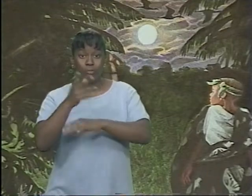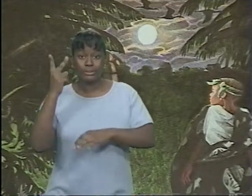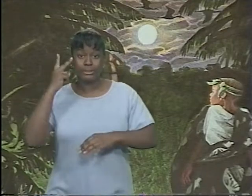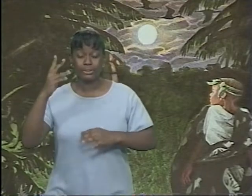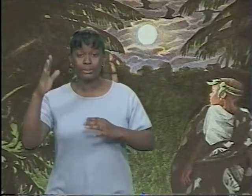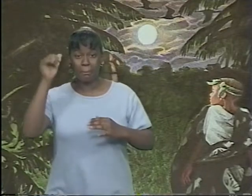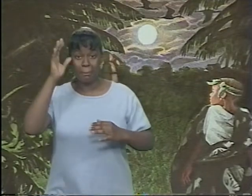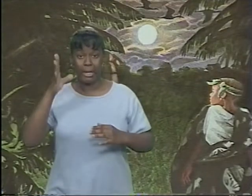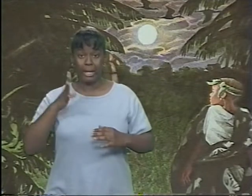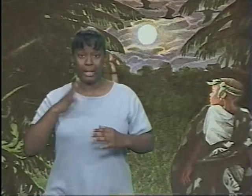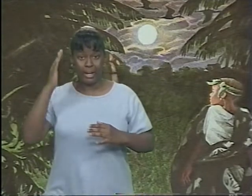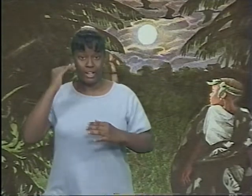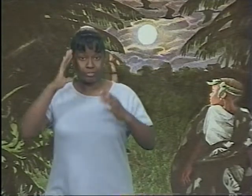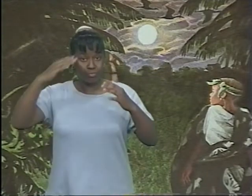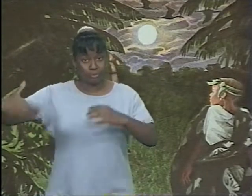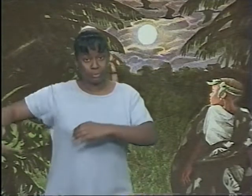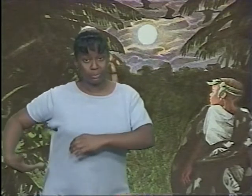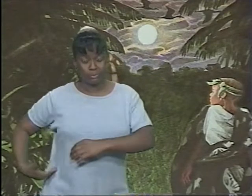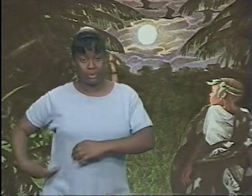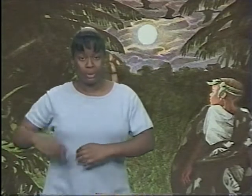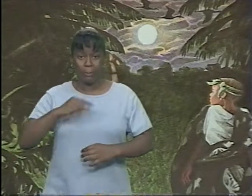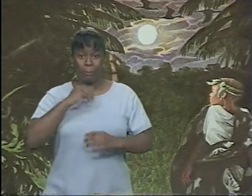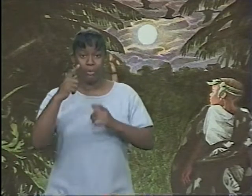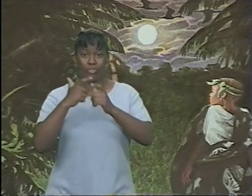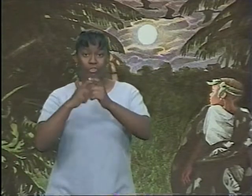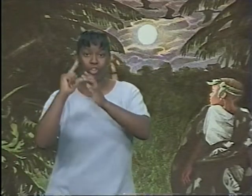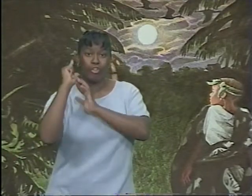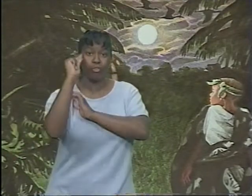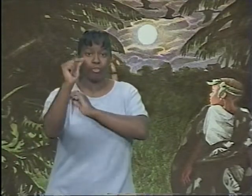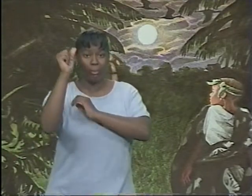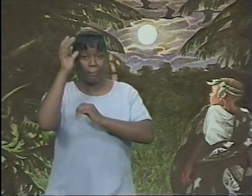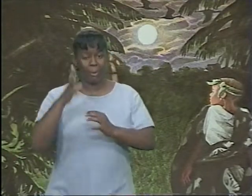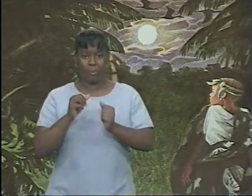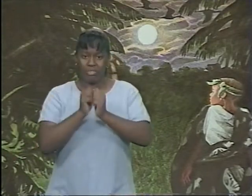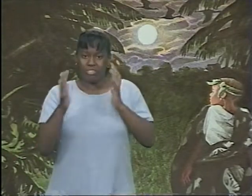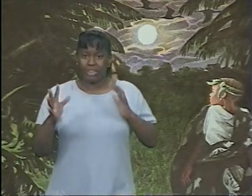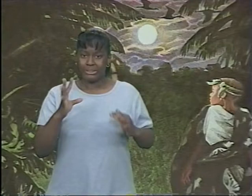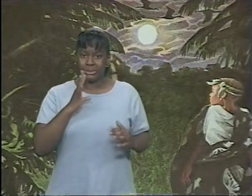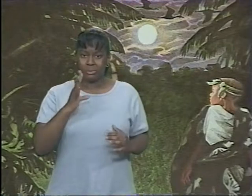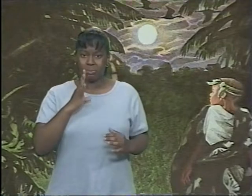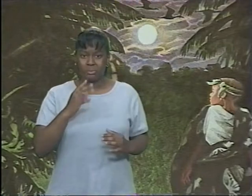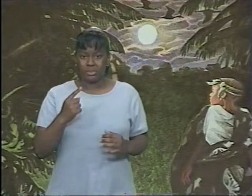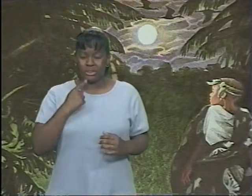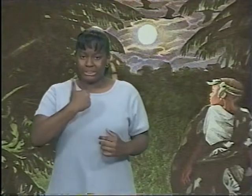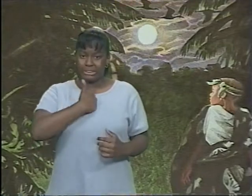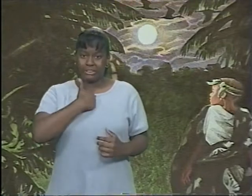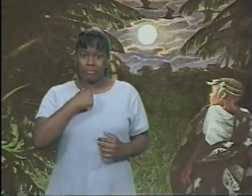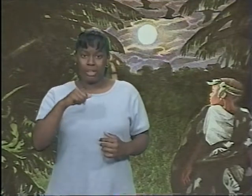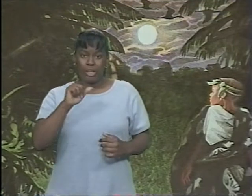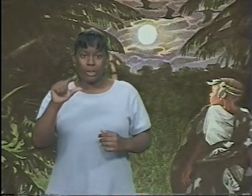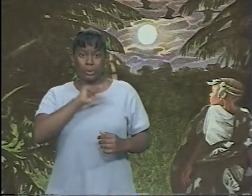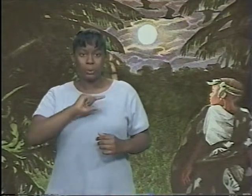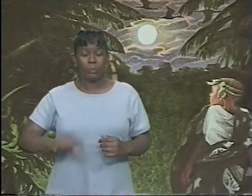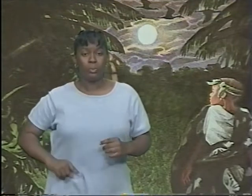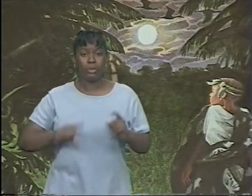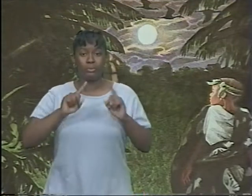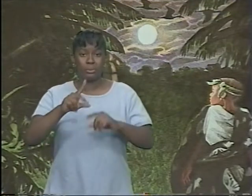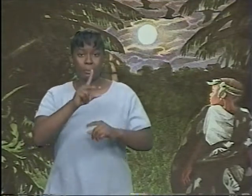"I laugh at you, trees!" she shouted, and she hurried on. It was not yet dawn when Manyara heard the sound of rushing water.